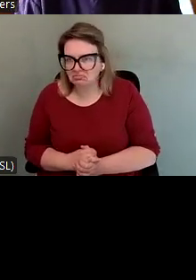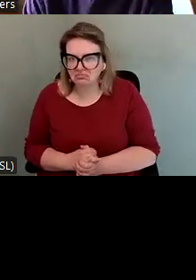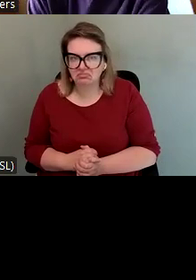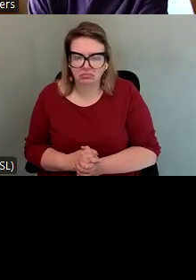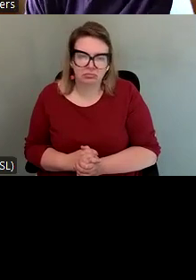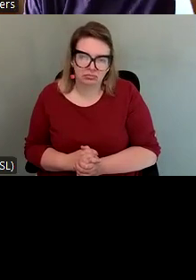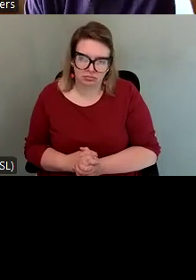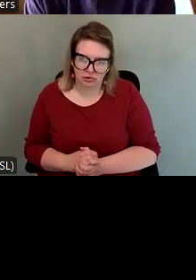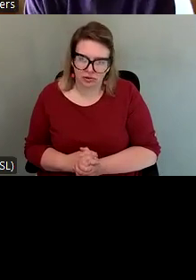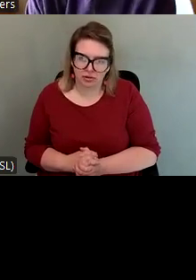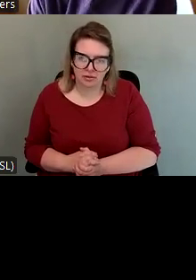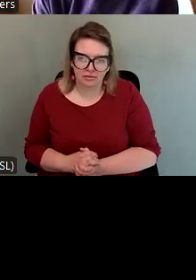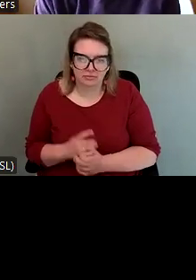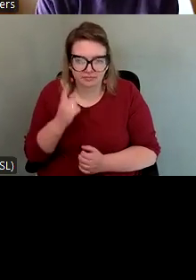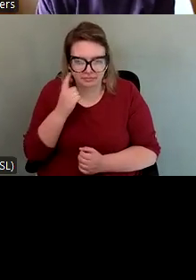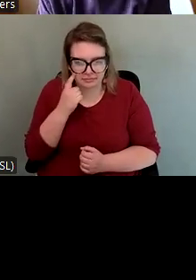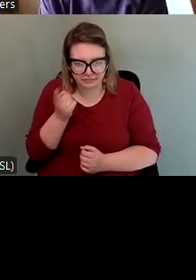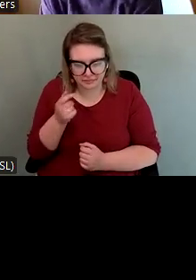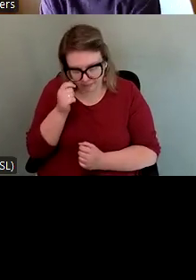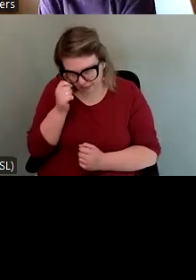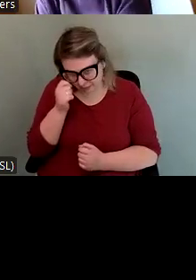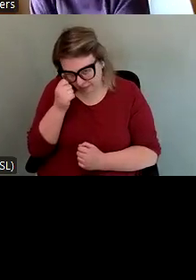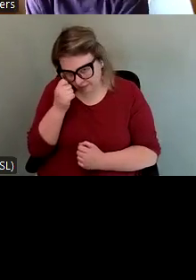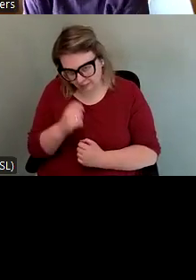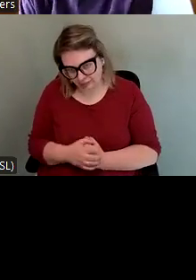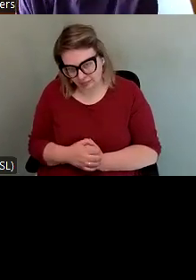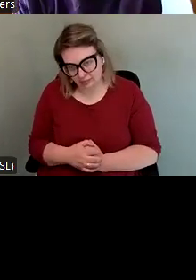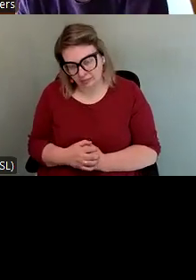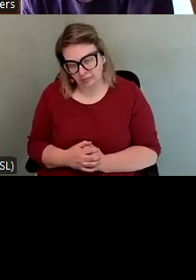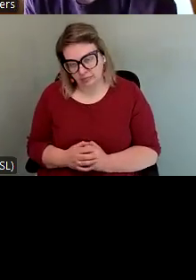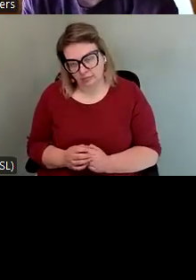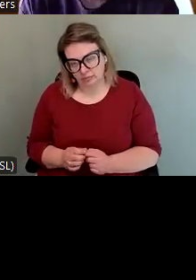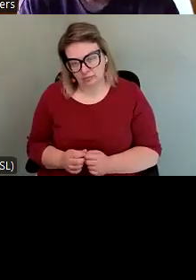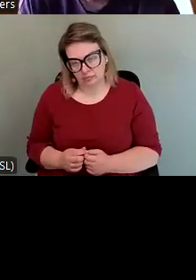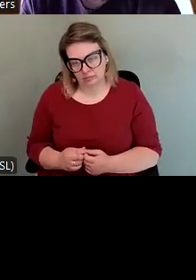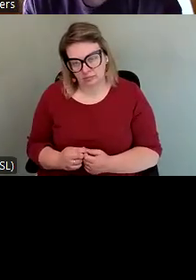Just give that a few more seconds, and then we'll close that poll.